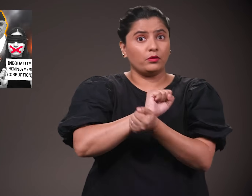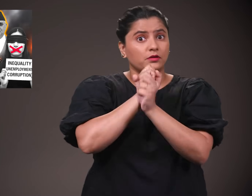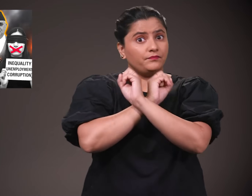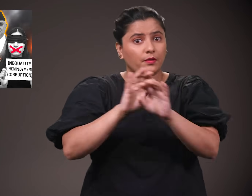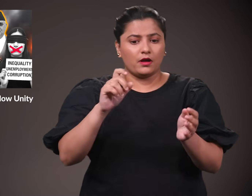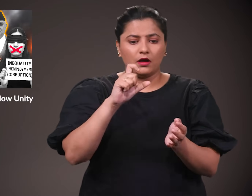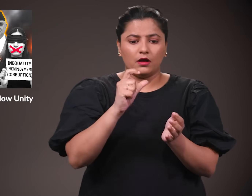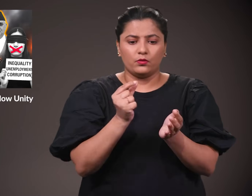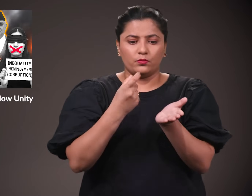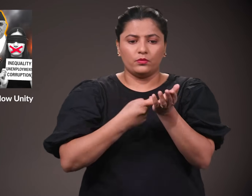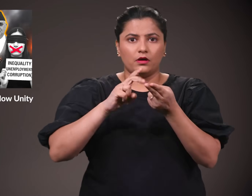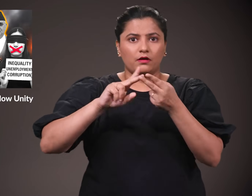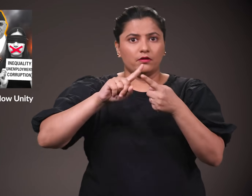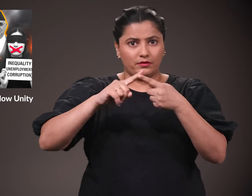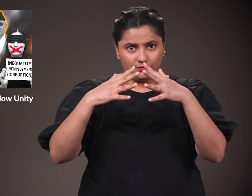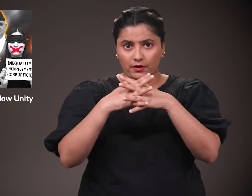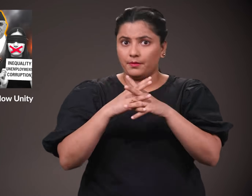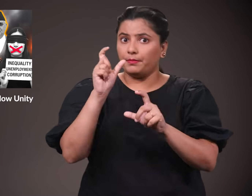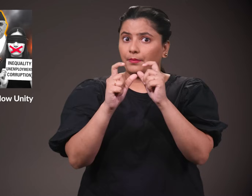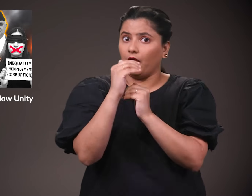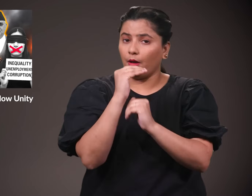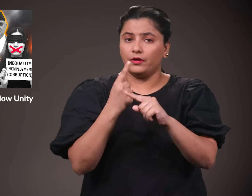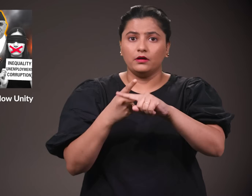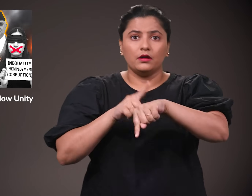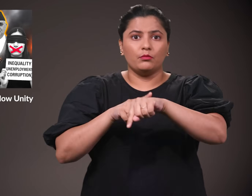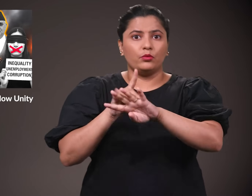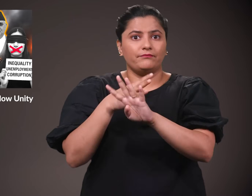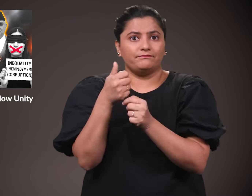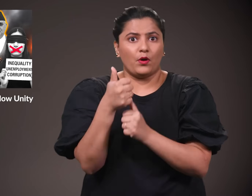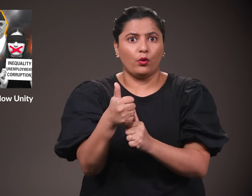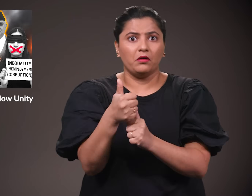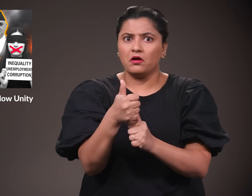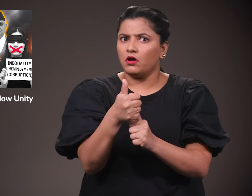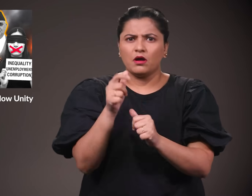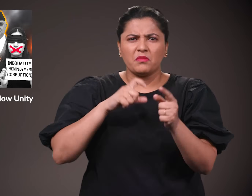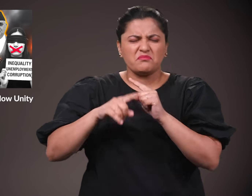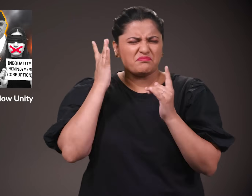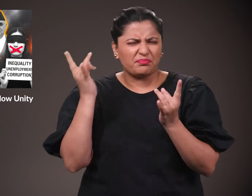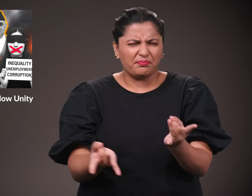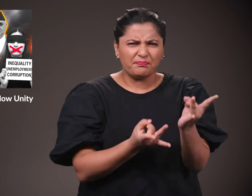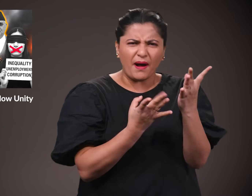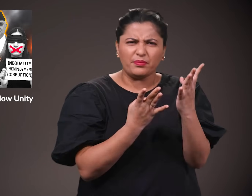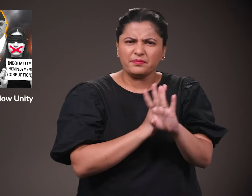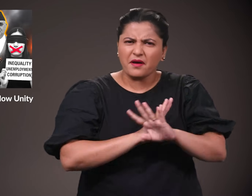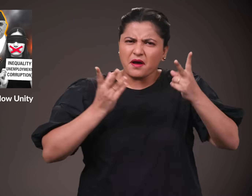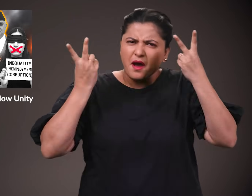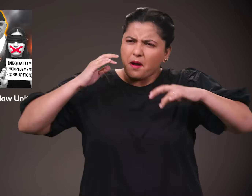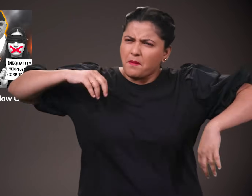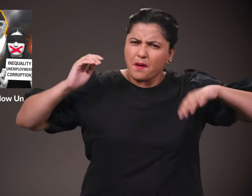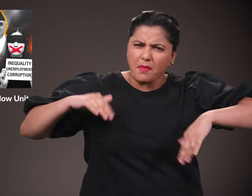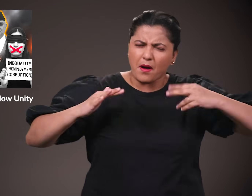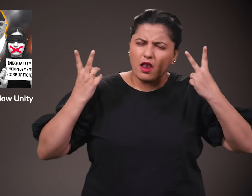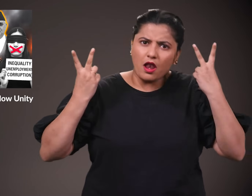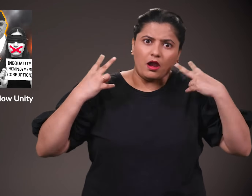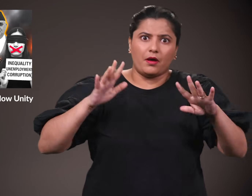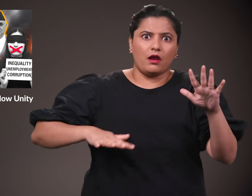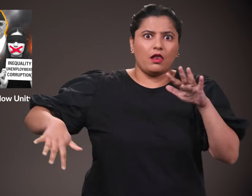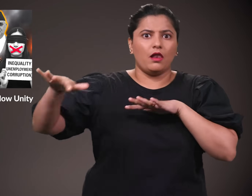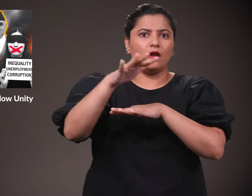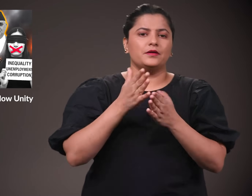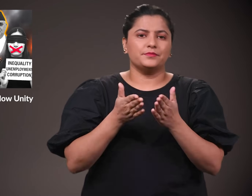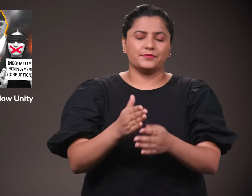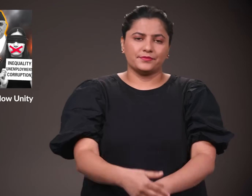Curfews were imposed by the police, but people ignored them.